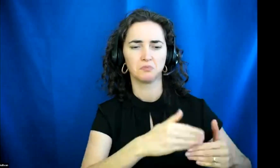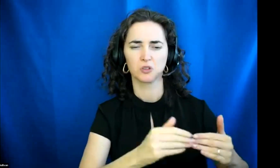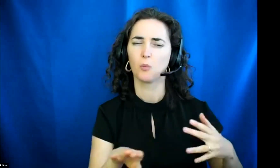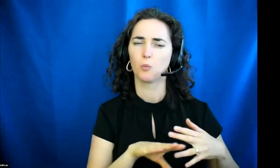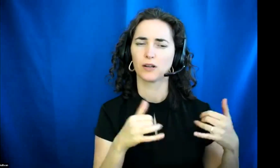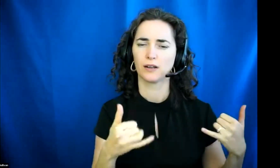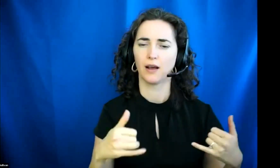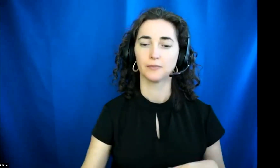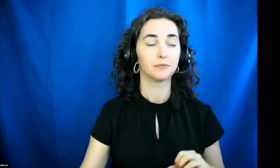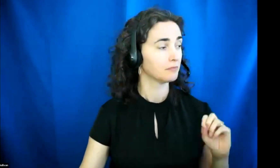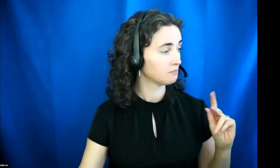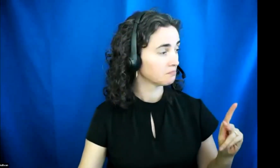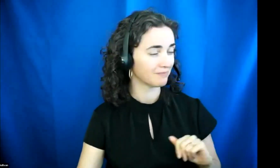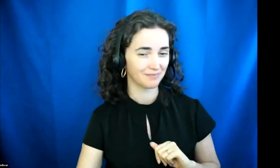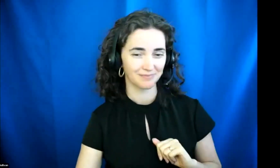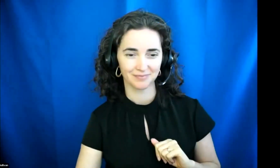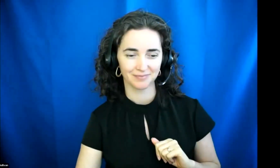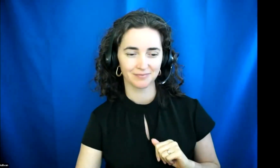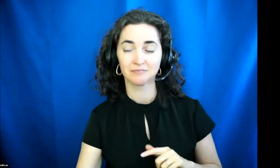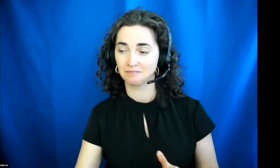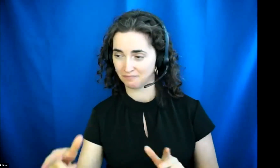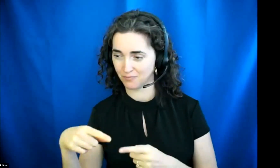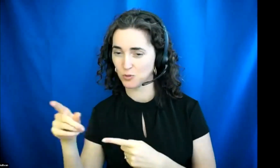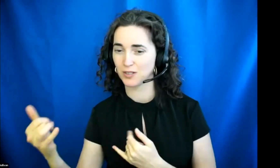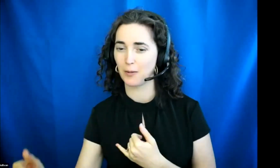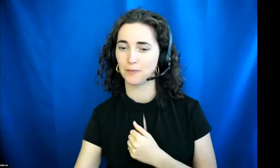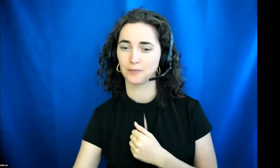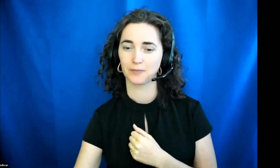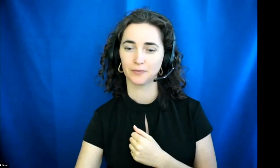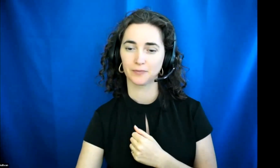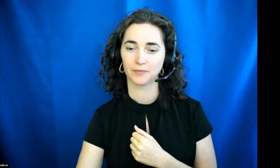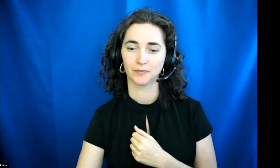Okay. I'll turn it over to you then.